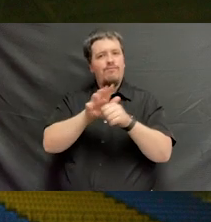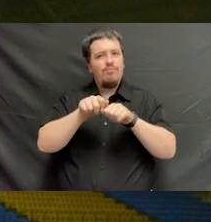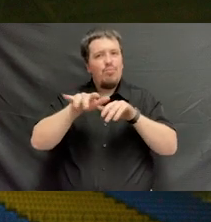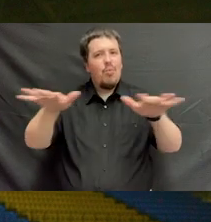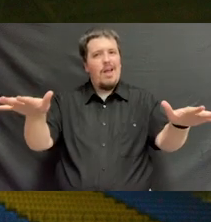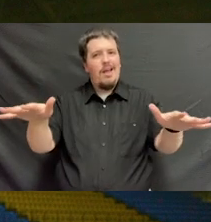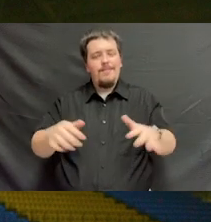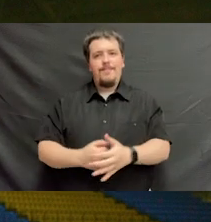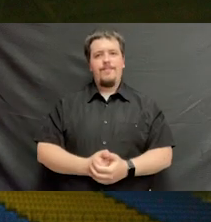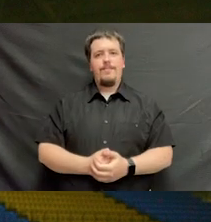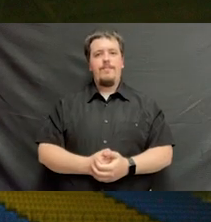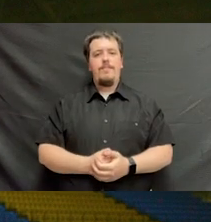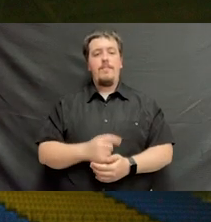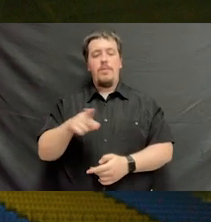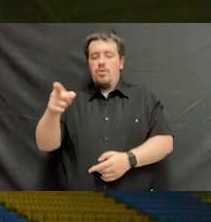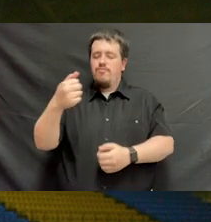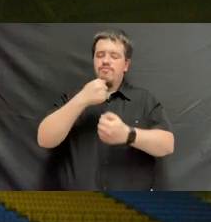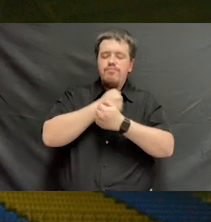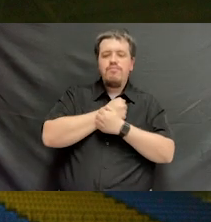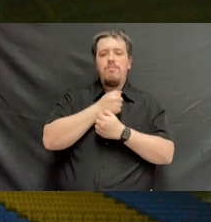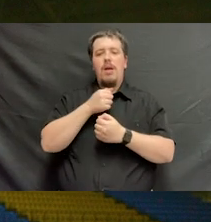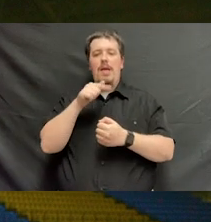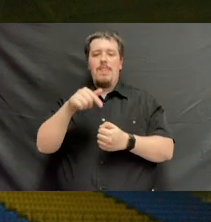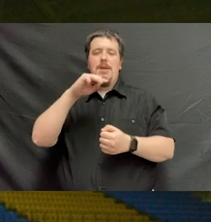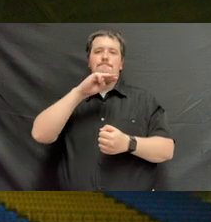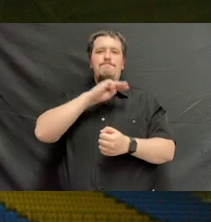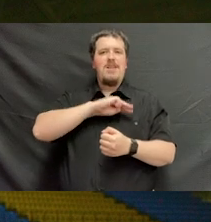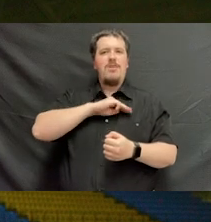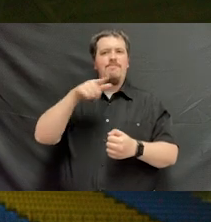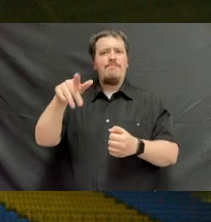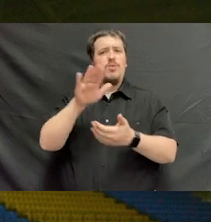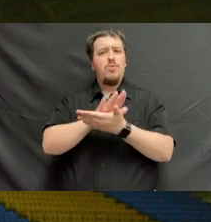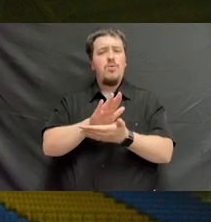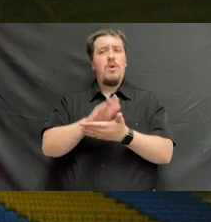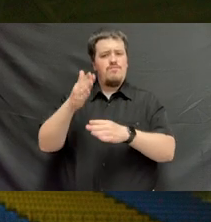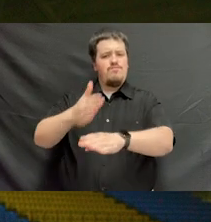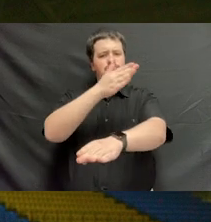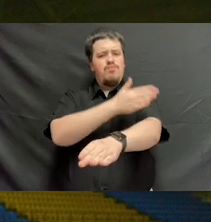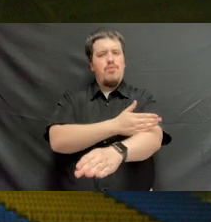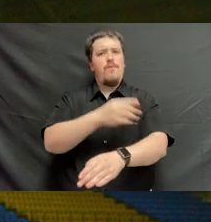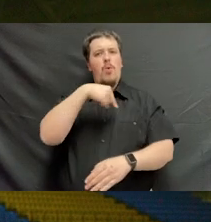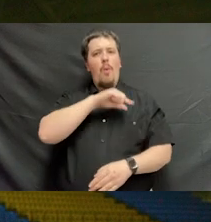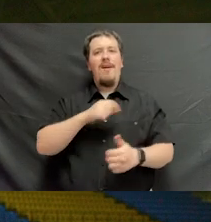In doing so, you've embraced our institutional mission to improve the quality of life for the people of our region.